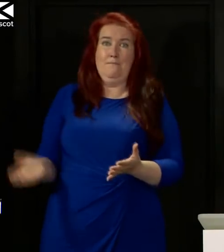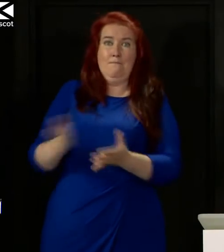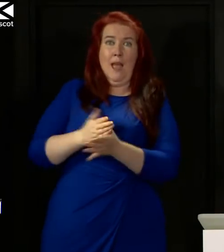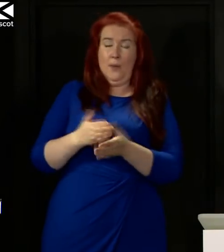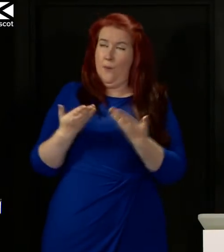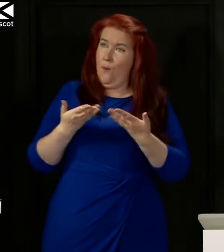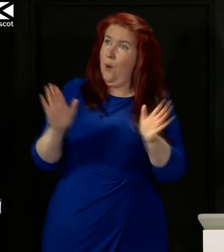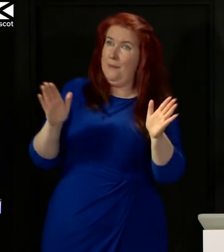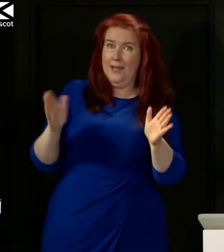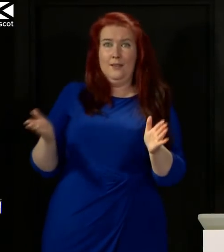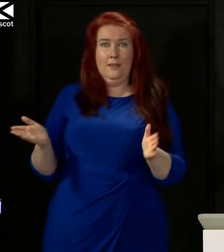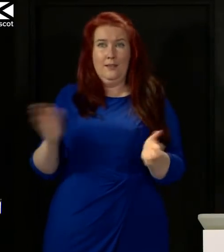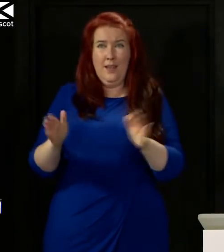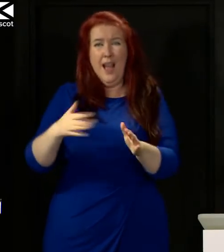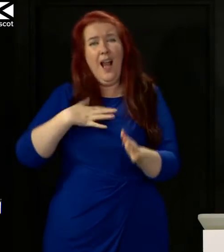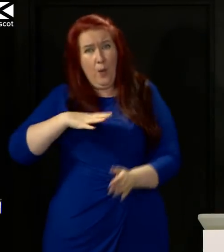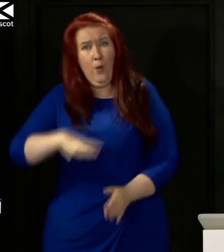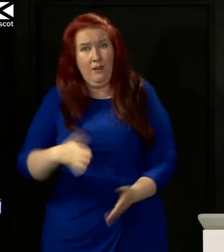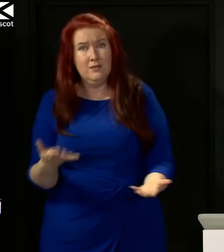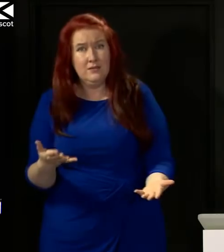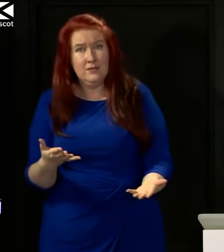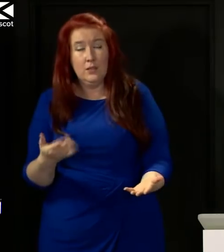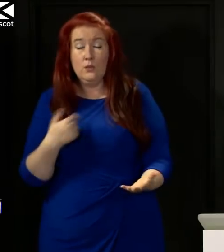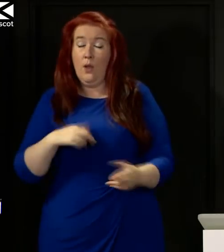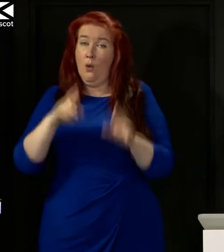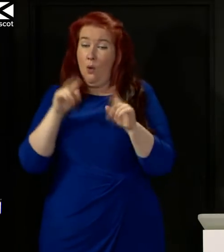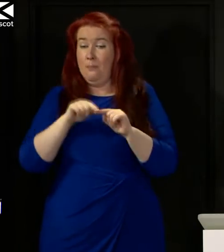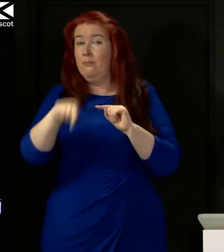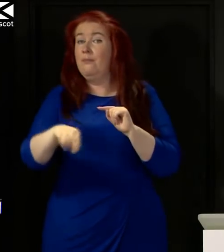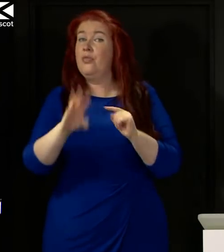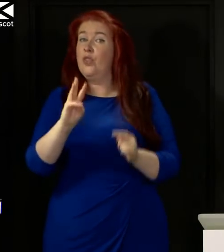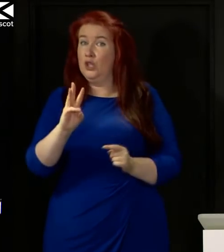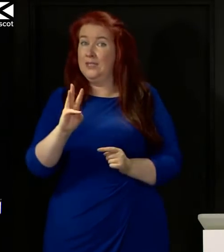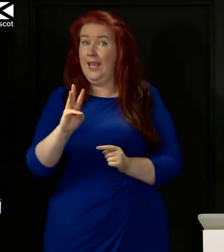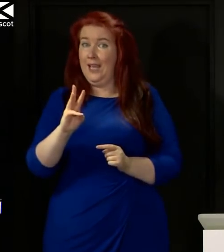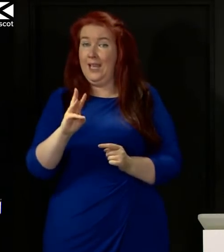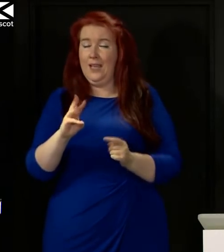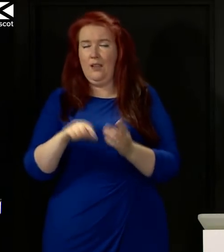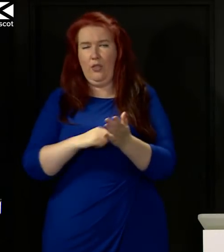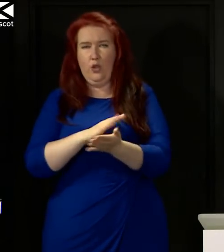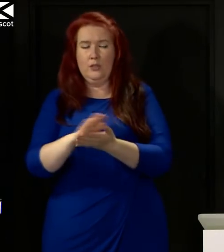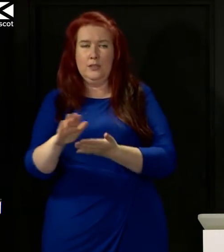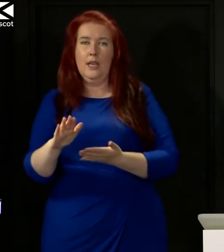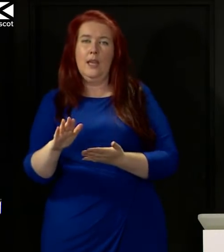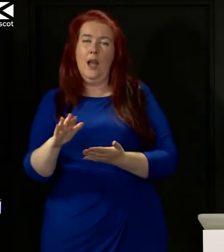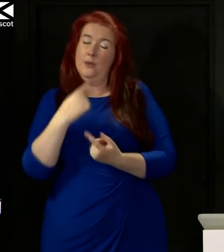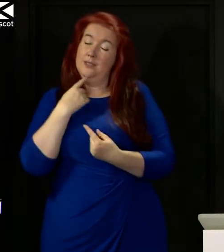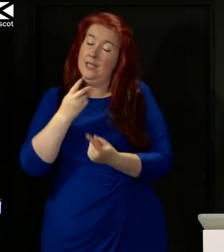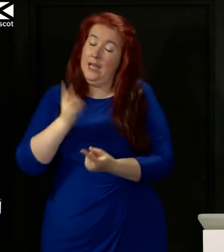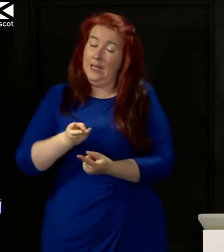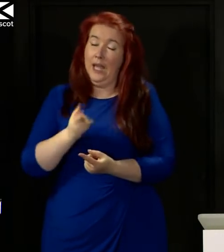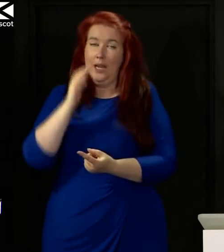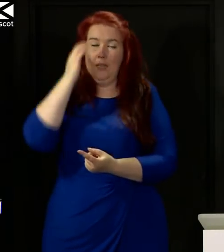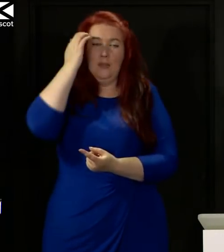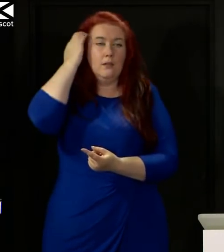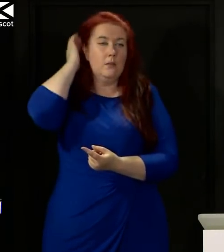of lockdown and I hope that on Thursday, while, I will say this again just so that I'm not